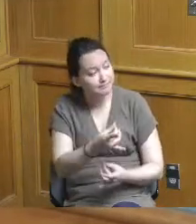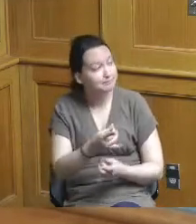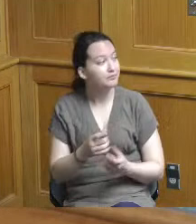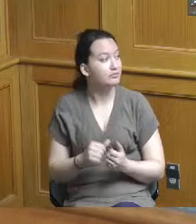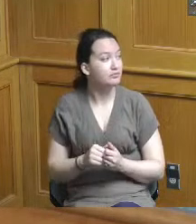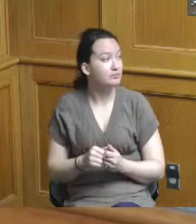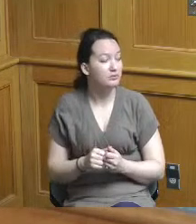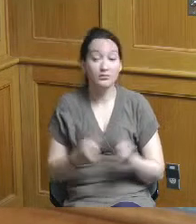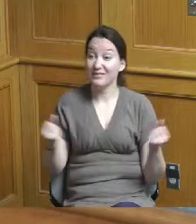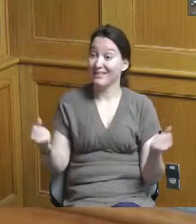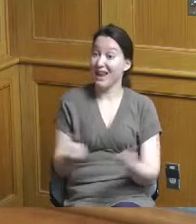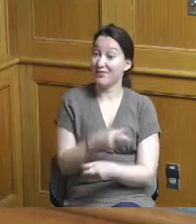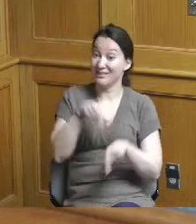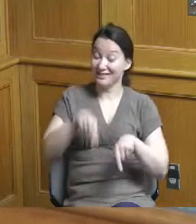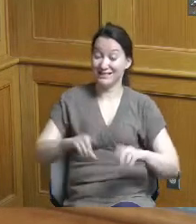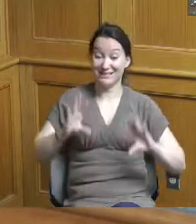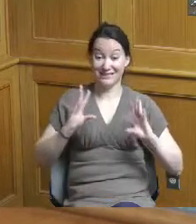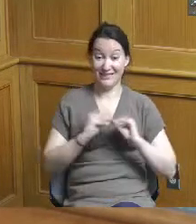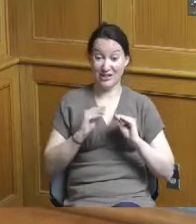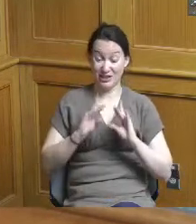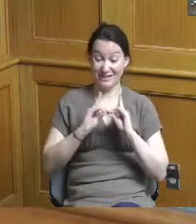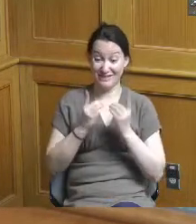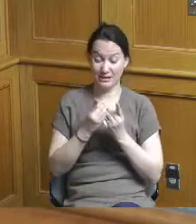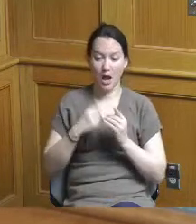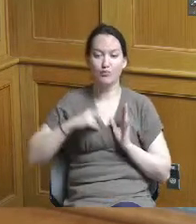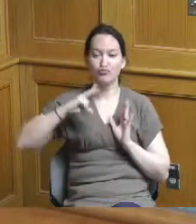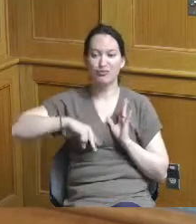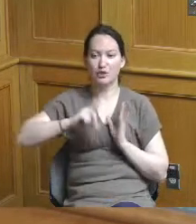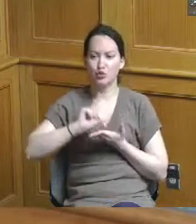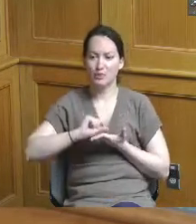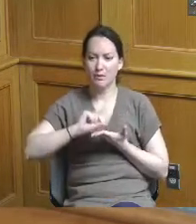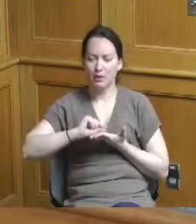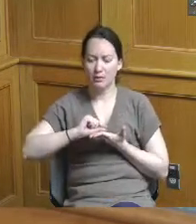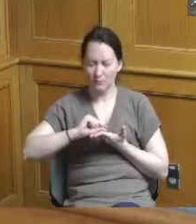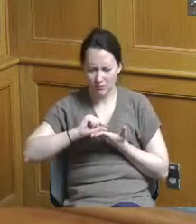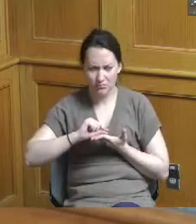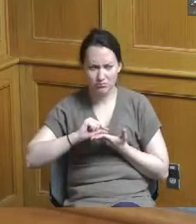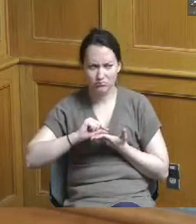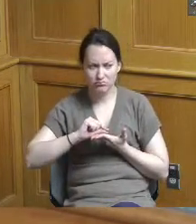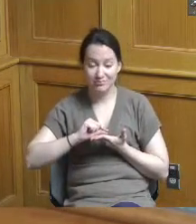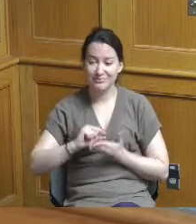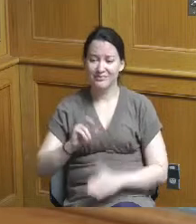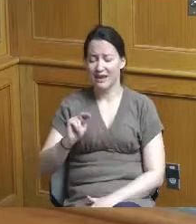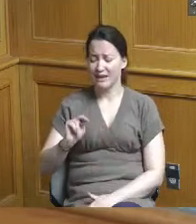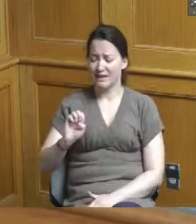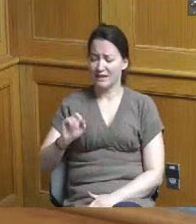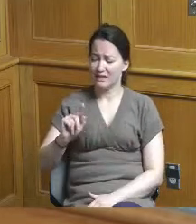about this convention District I'm reading in the newspaper the Netherland Hotel I understand